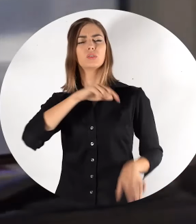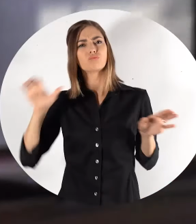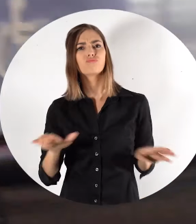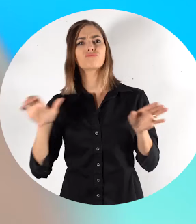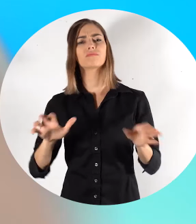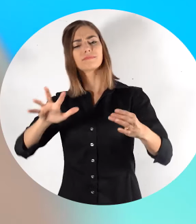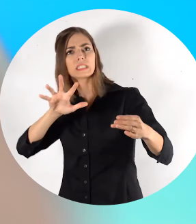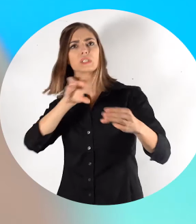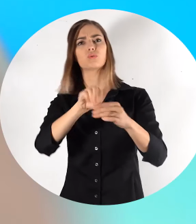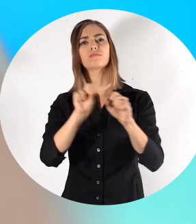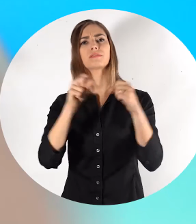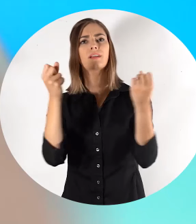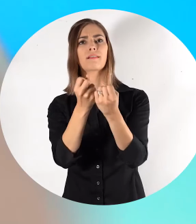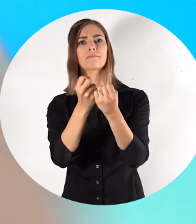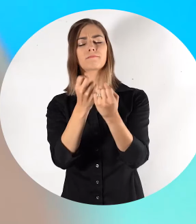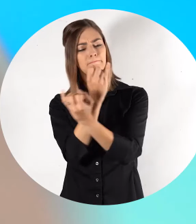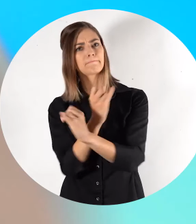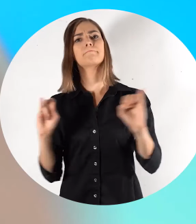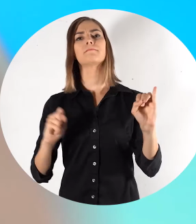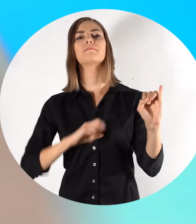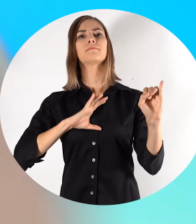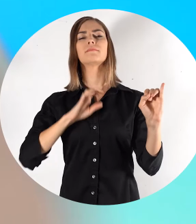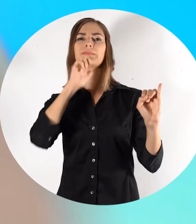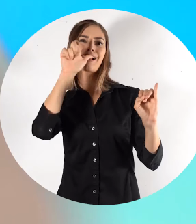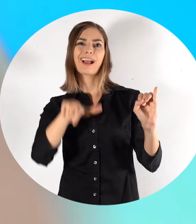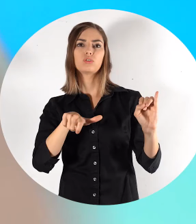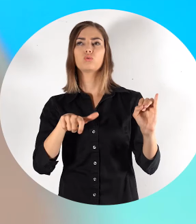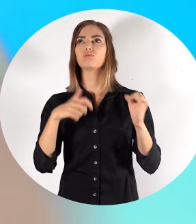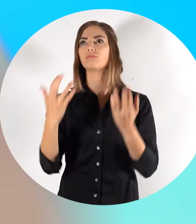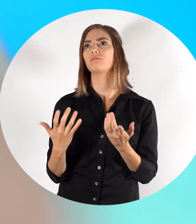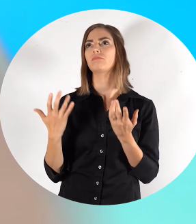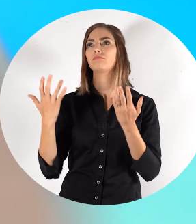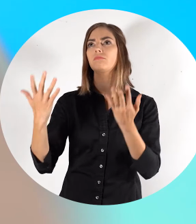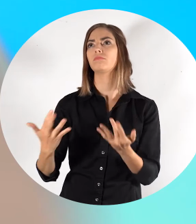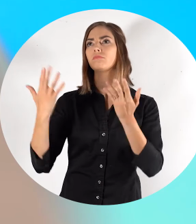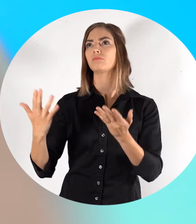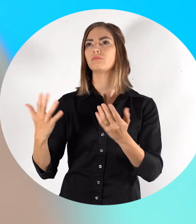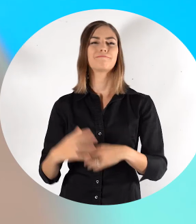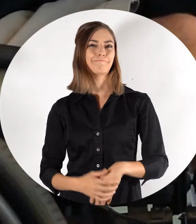and to be active, to be independent and not have to wait around.